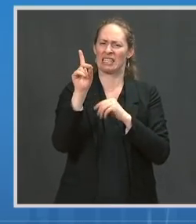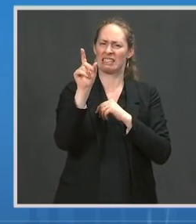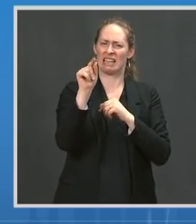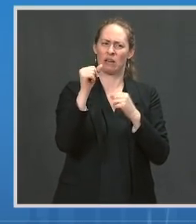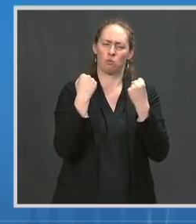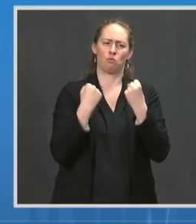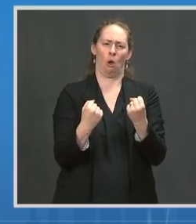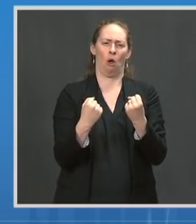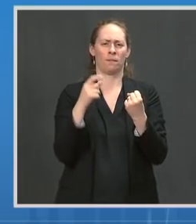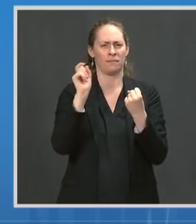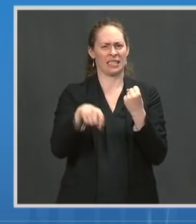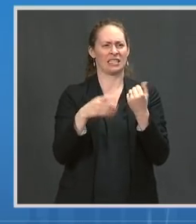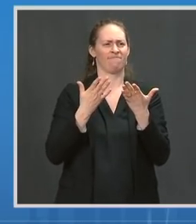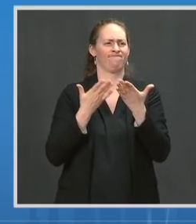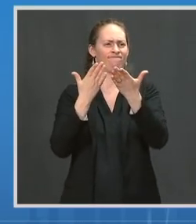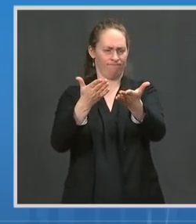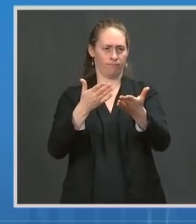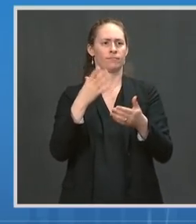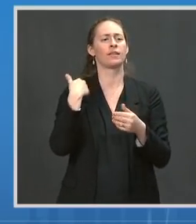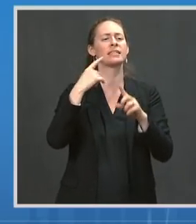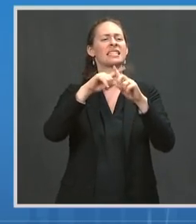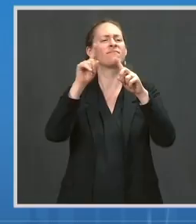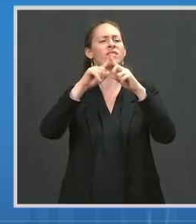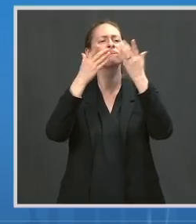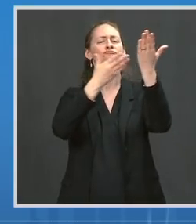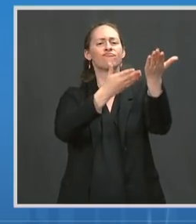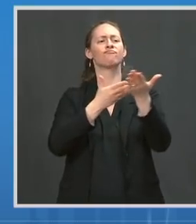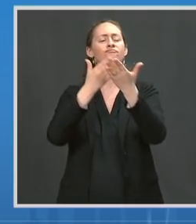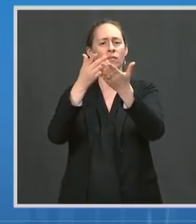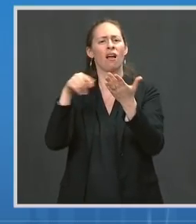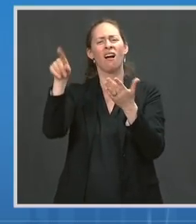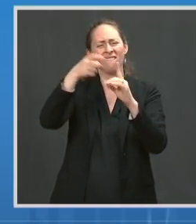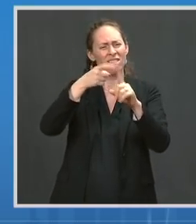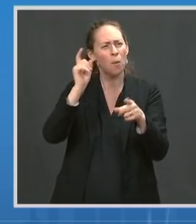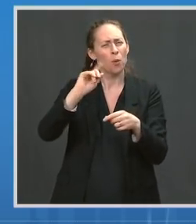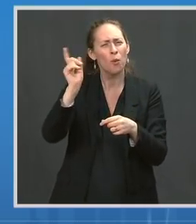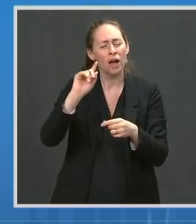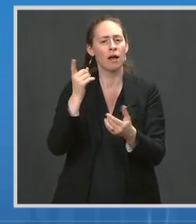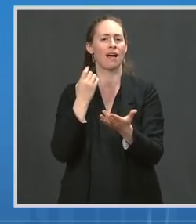depending upon what the evidence has been. Next slide.